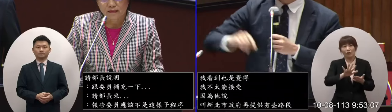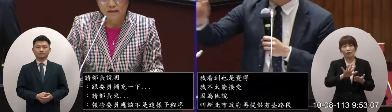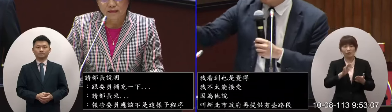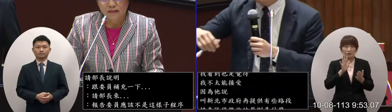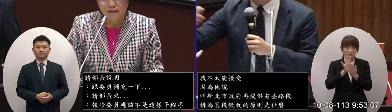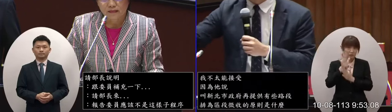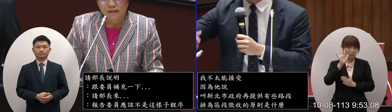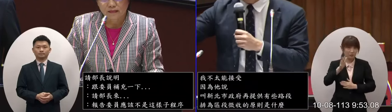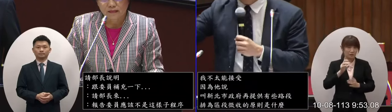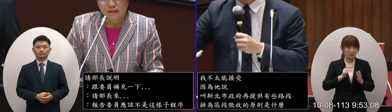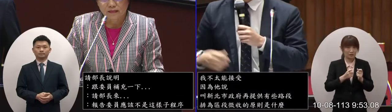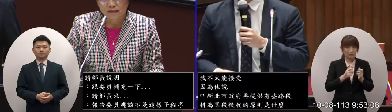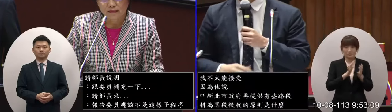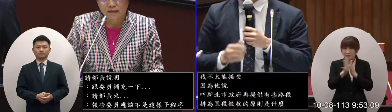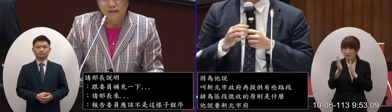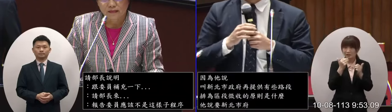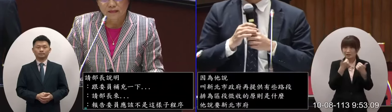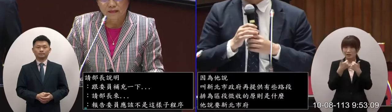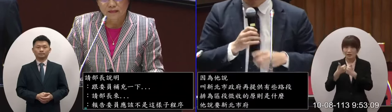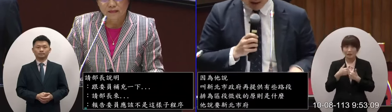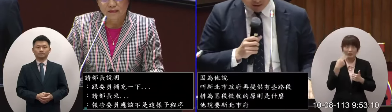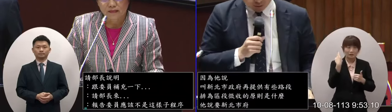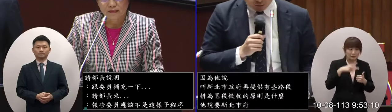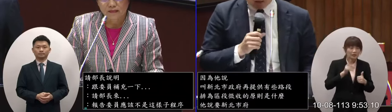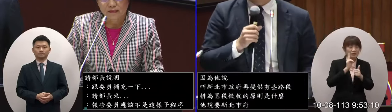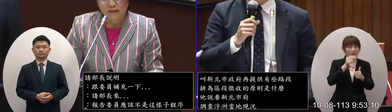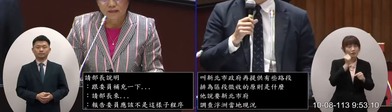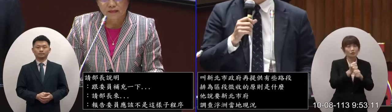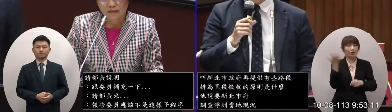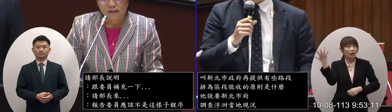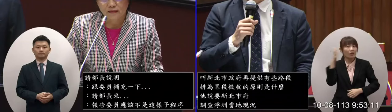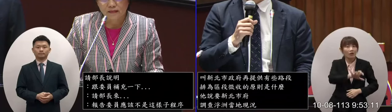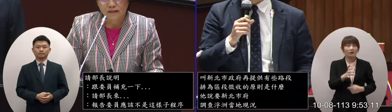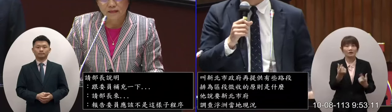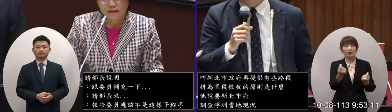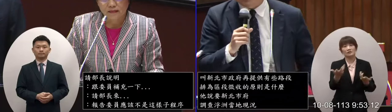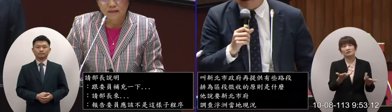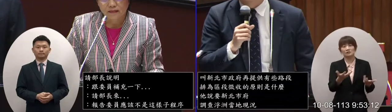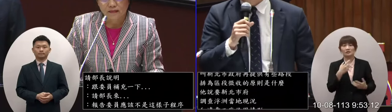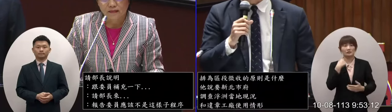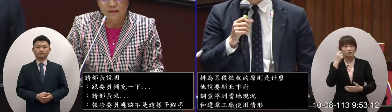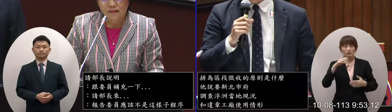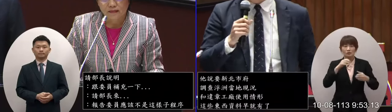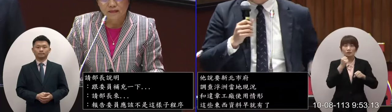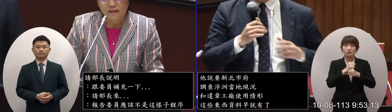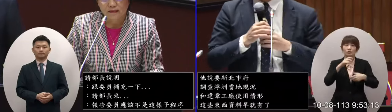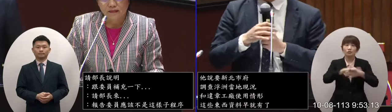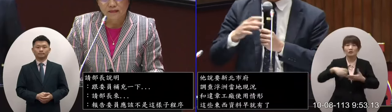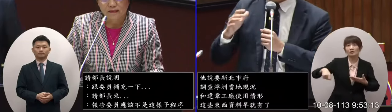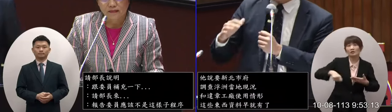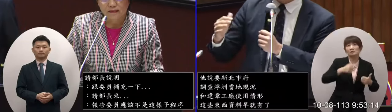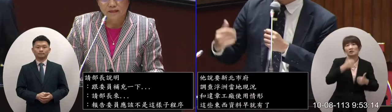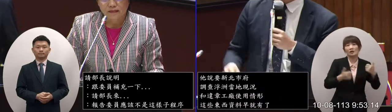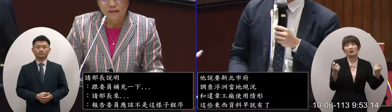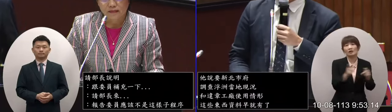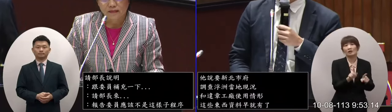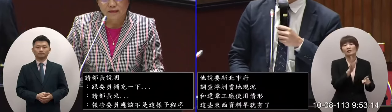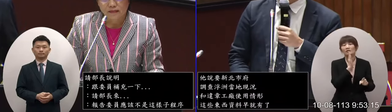is still being investigated. What I have done is turn the deliberation of this urban plan into an essay competition . It seems that I don’t really want this urban plan to be passed